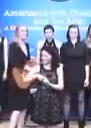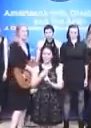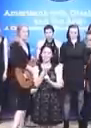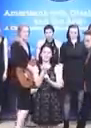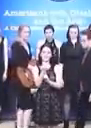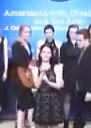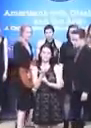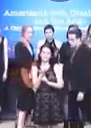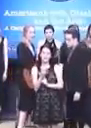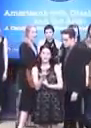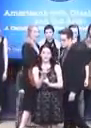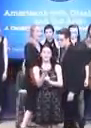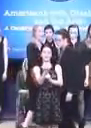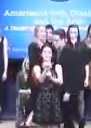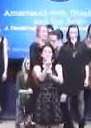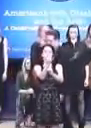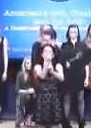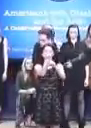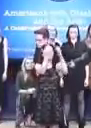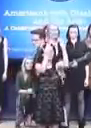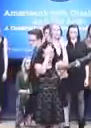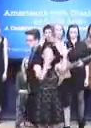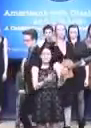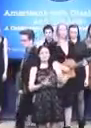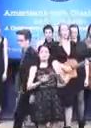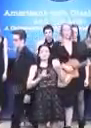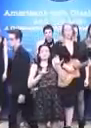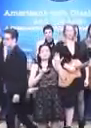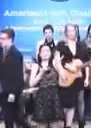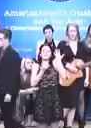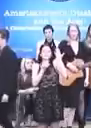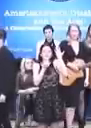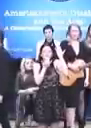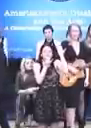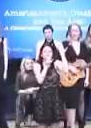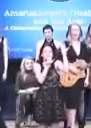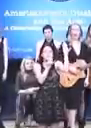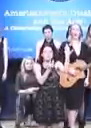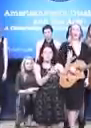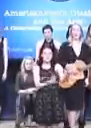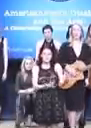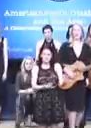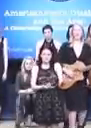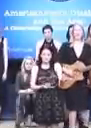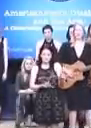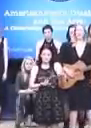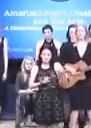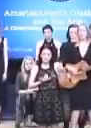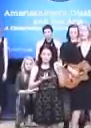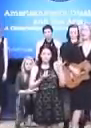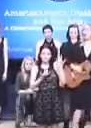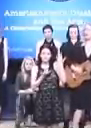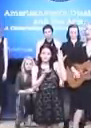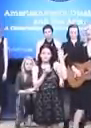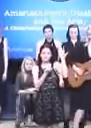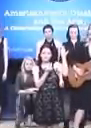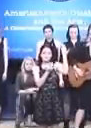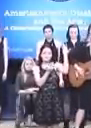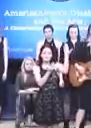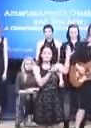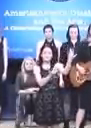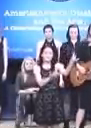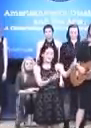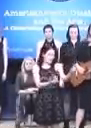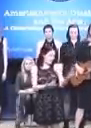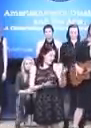They light a candle and hope that it glows